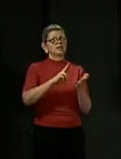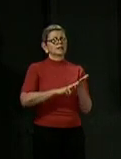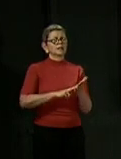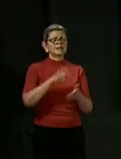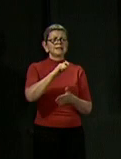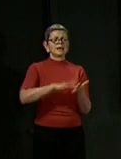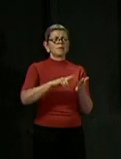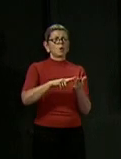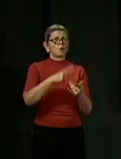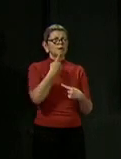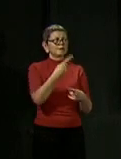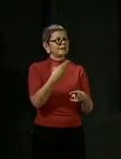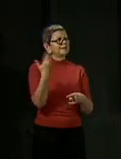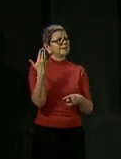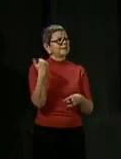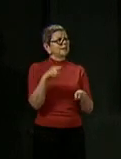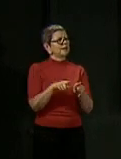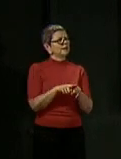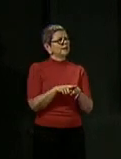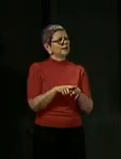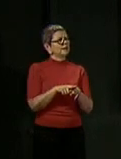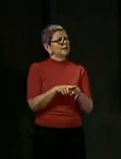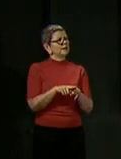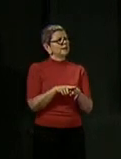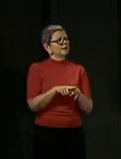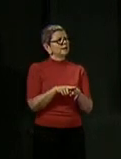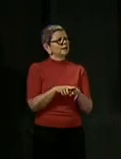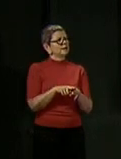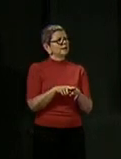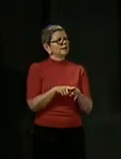Sweden I know you have been looking into this, you would have read the letter in the Lancet